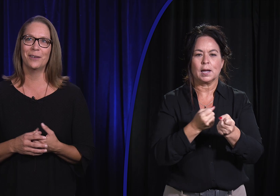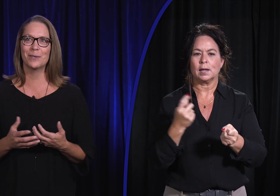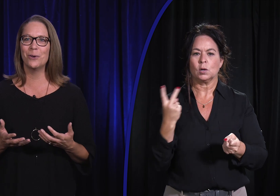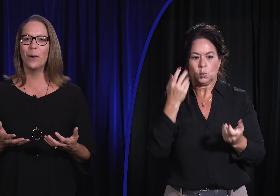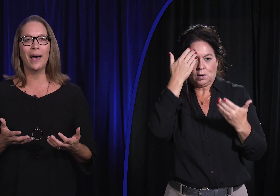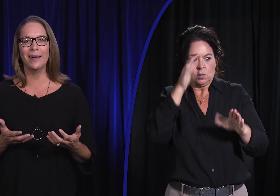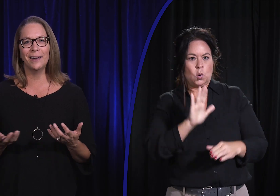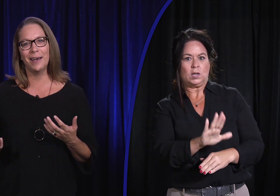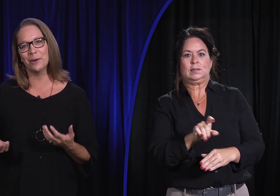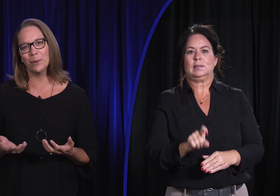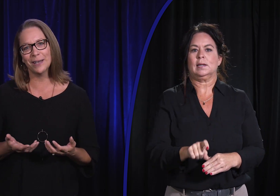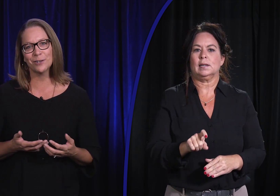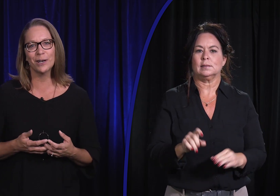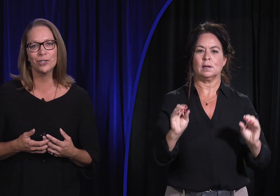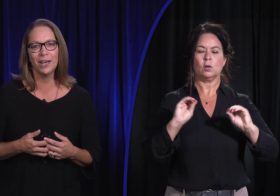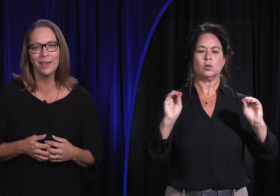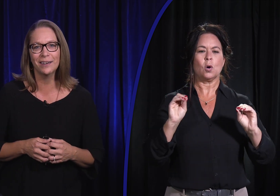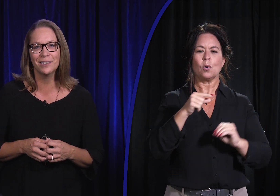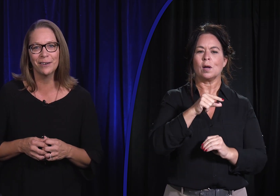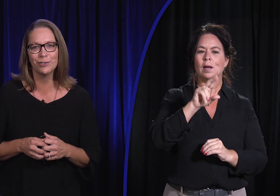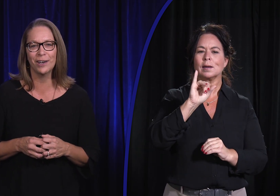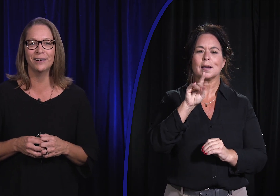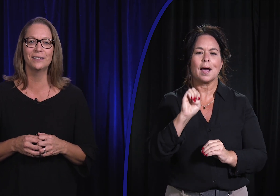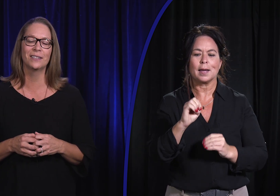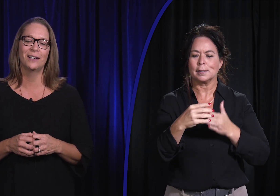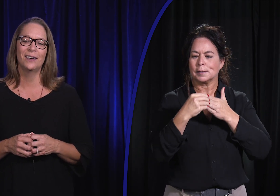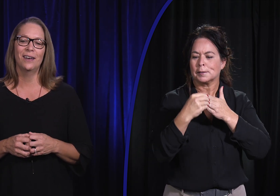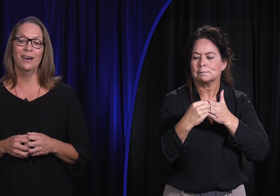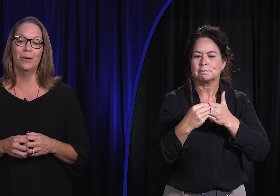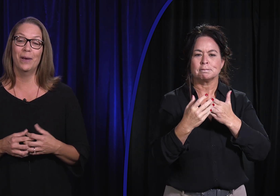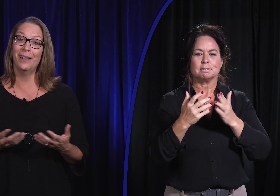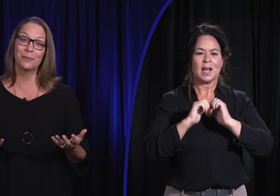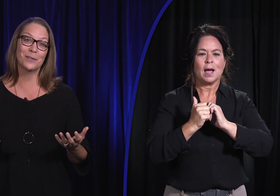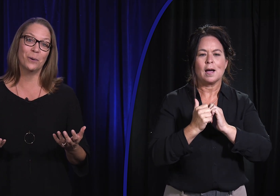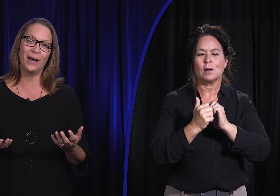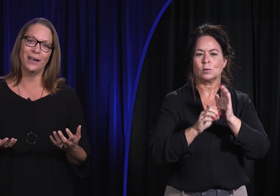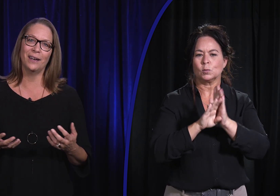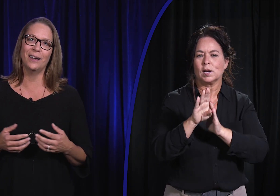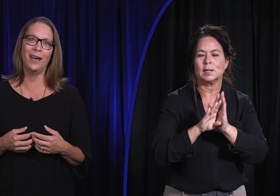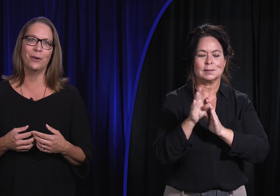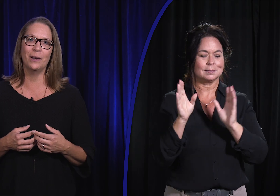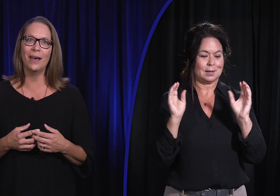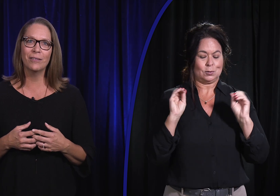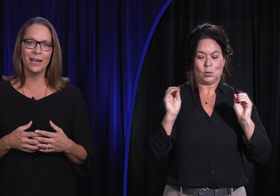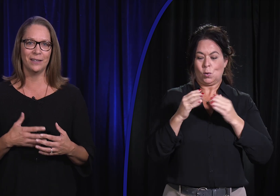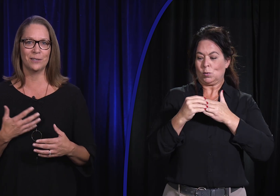There's no guide on how to raise or educate a deaf child. And there was no guide on how to navigate